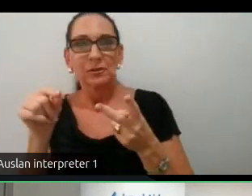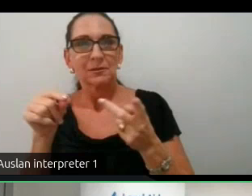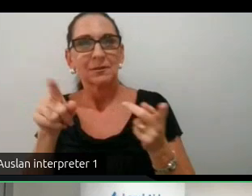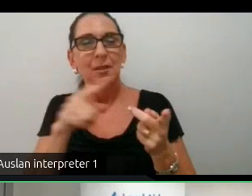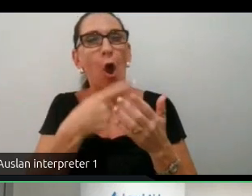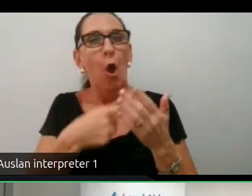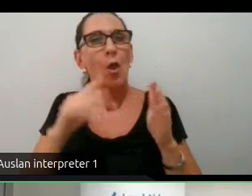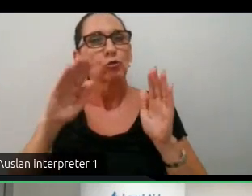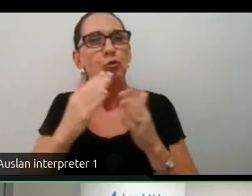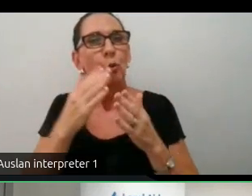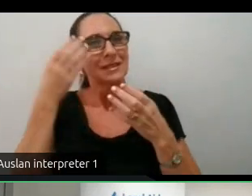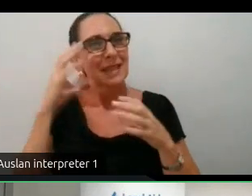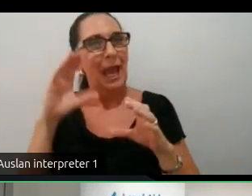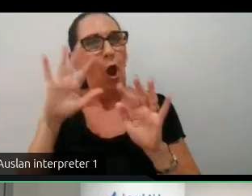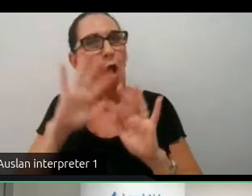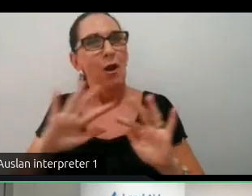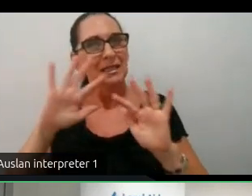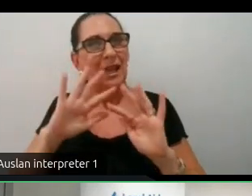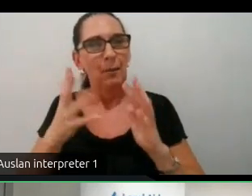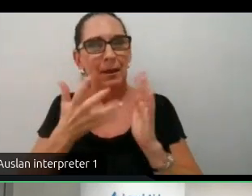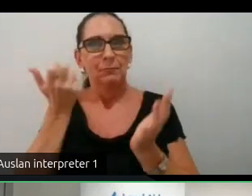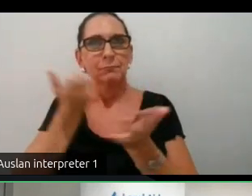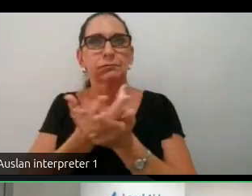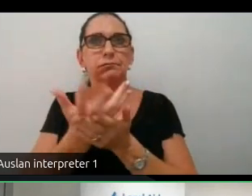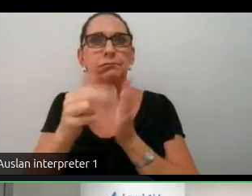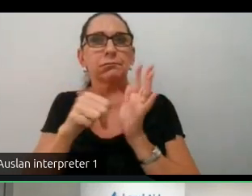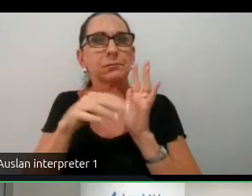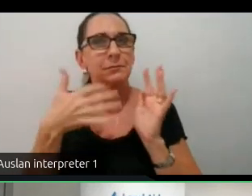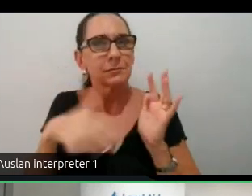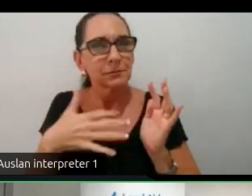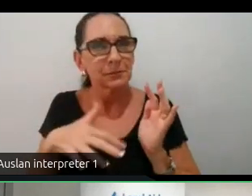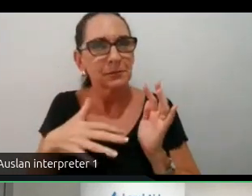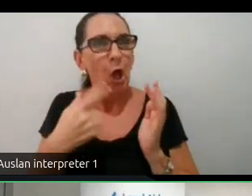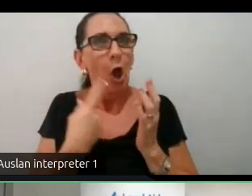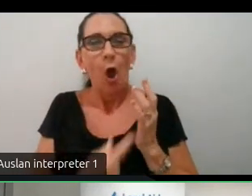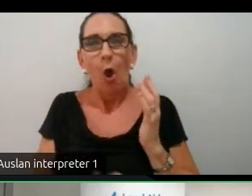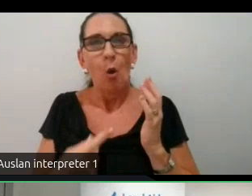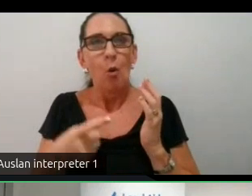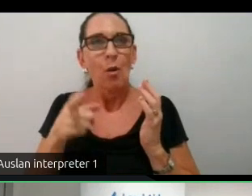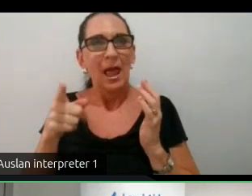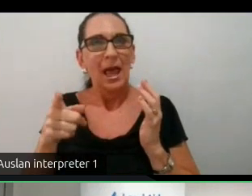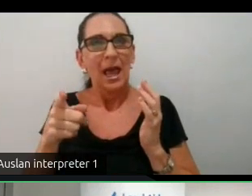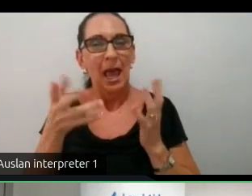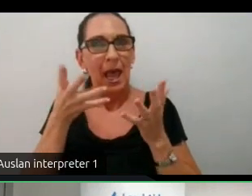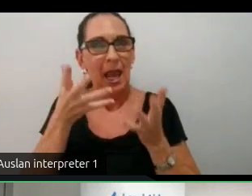there are short stay holiday accommodation, which means they cost more and they can only be provided